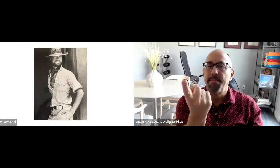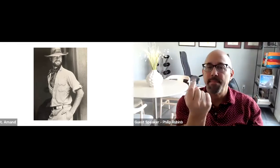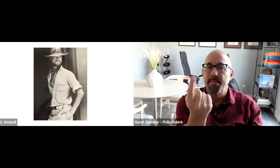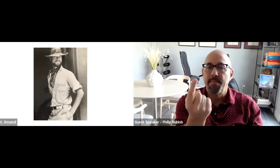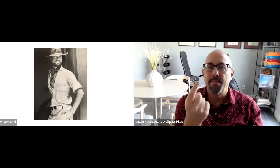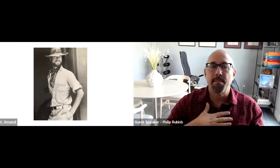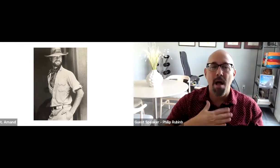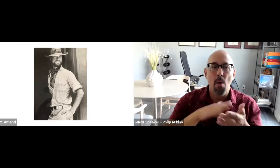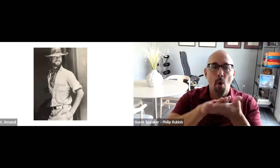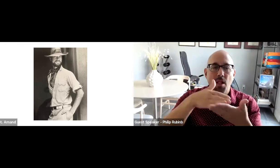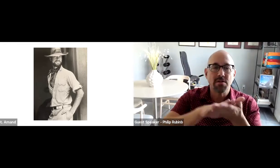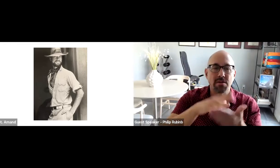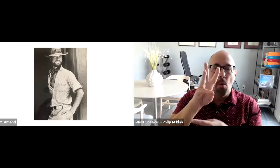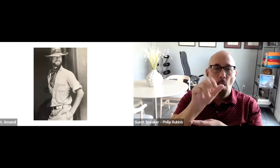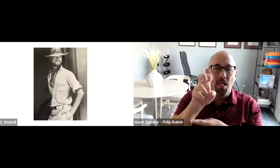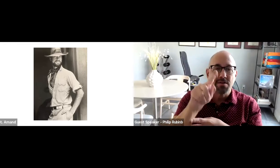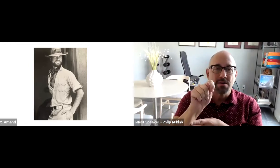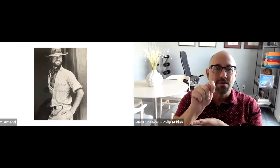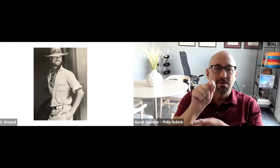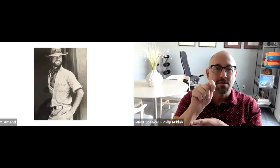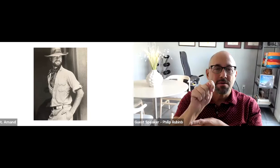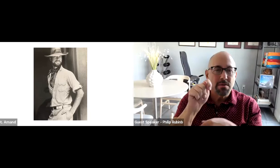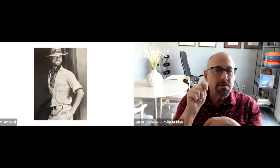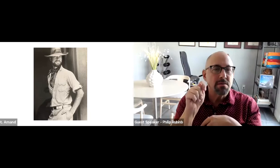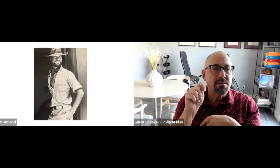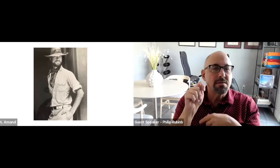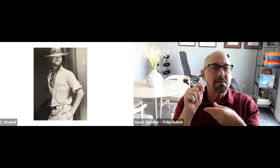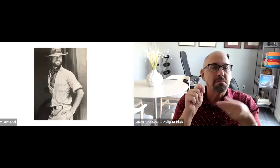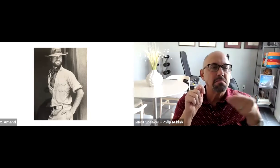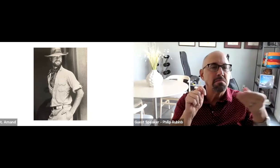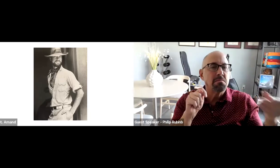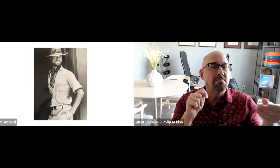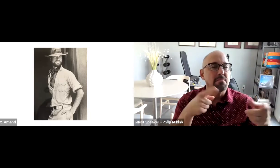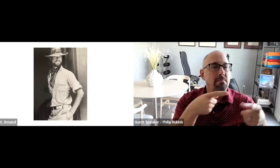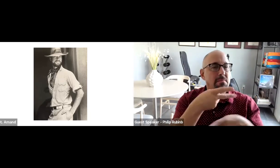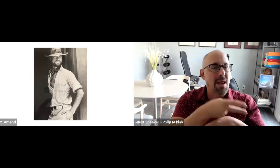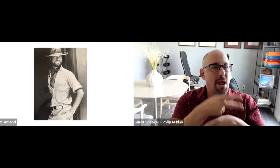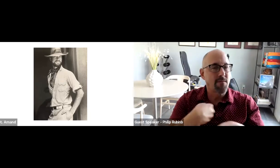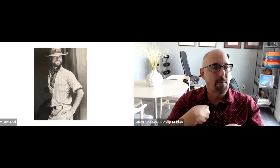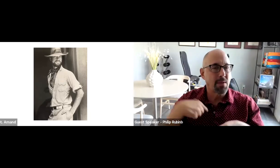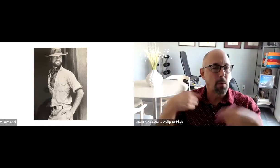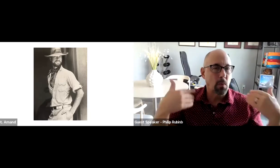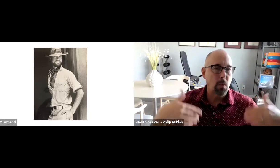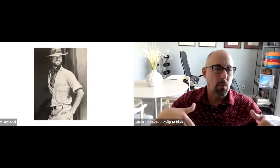different dark areas, different rooms, and before I went into one of those, Guy took me aside and said, "Give me your wallet.